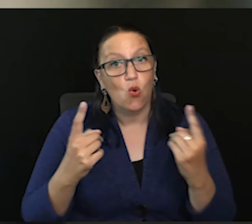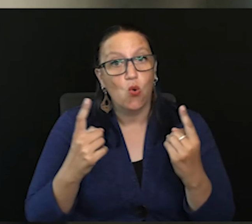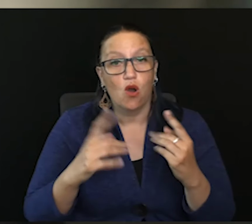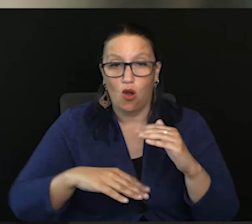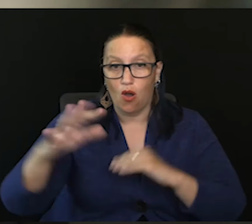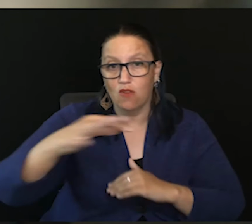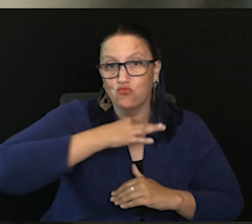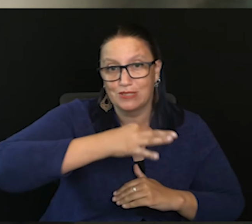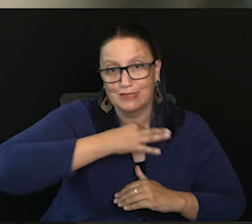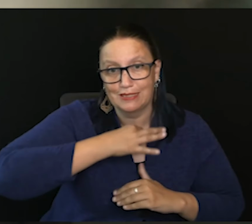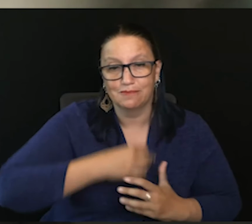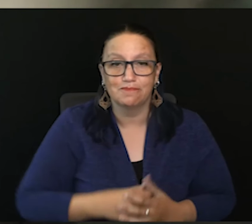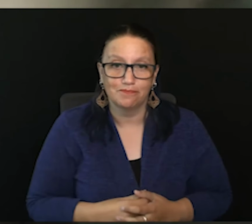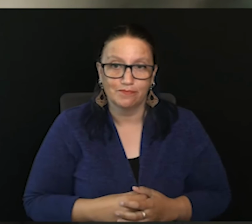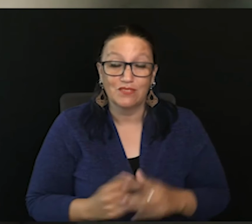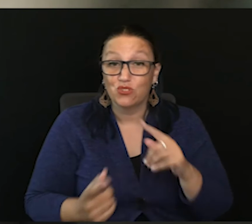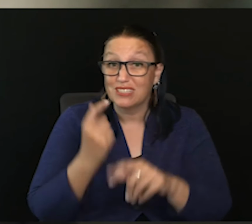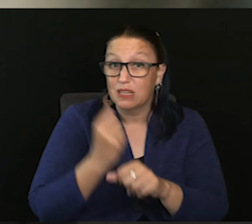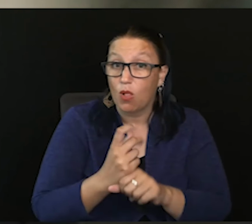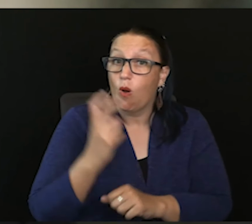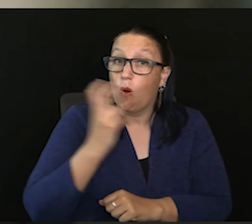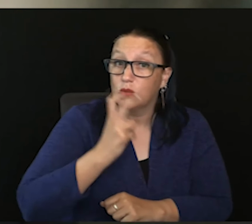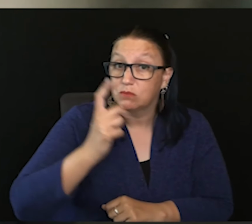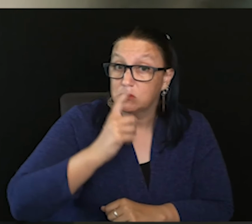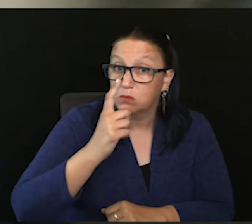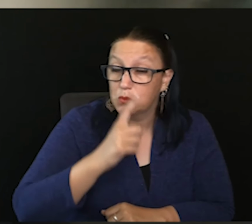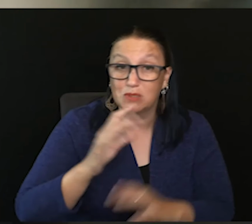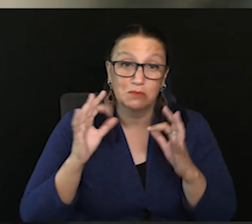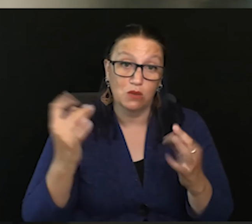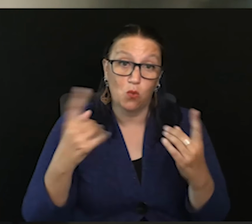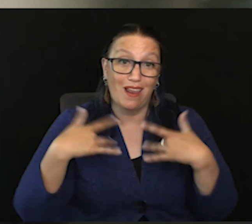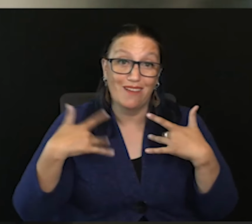especially those in aged care and between the two,